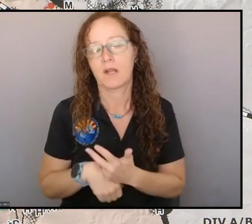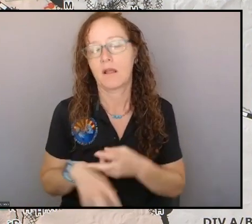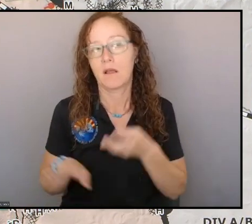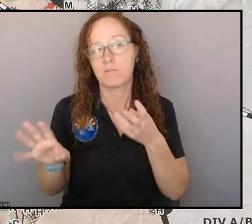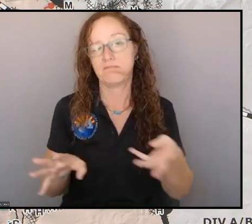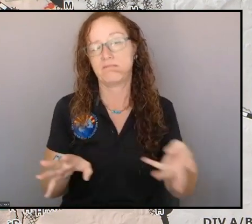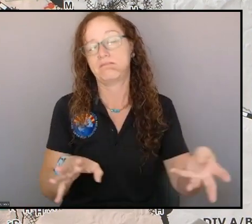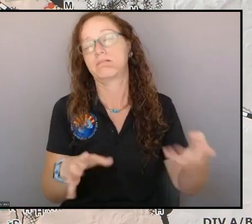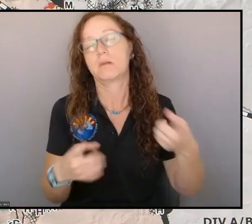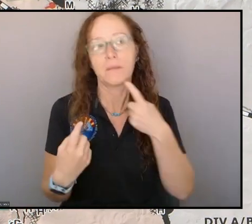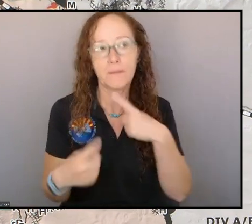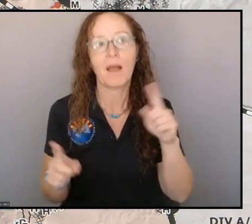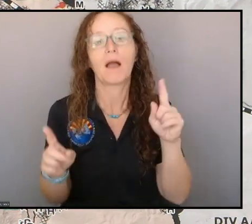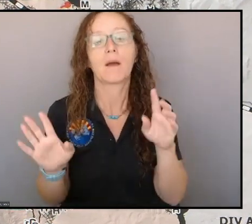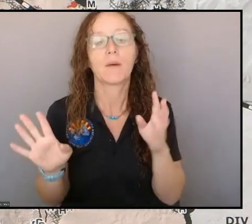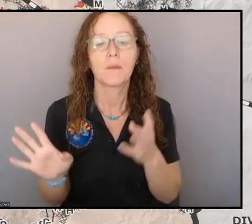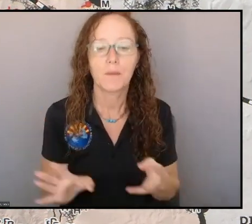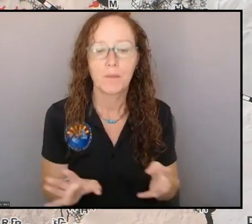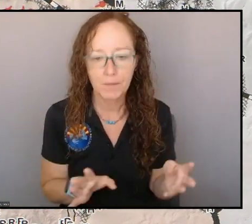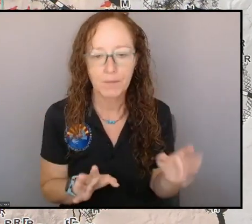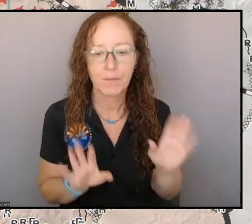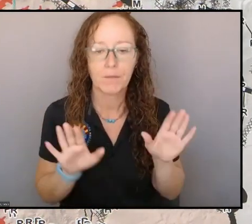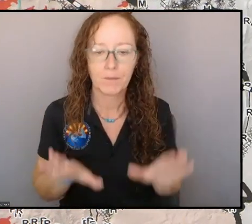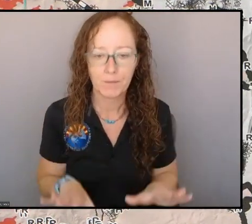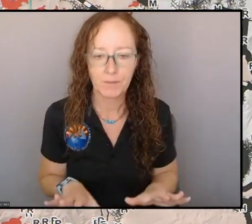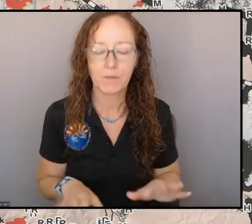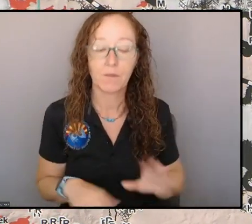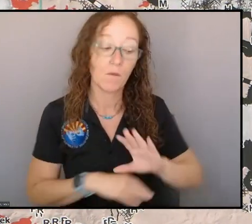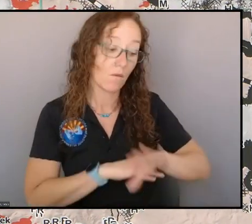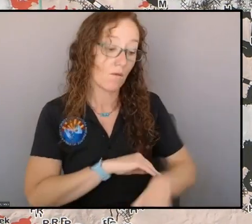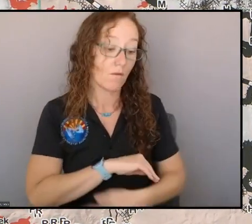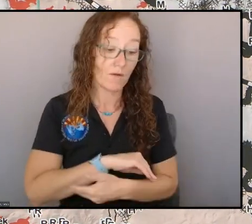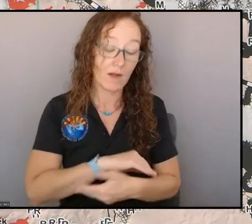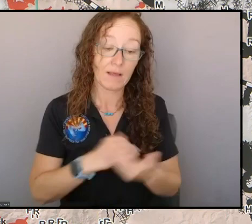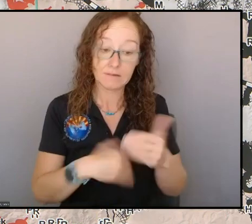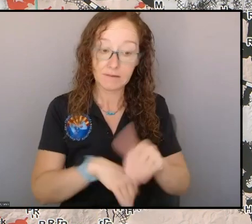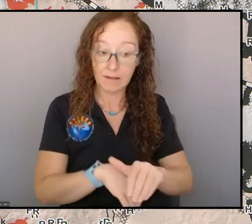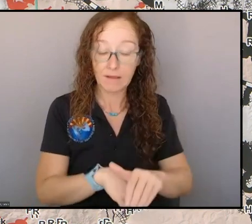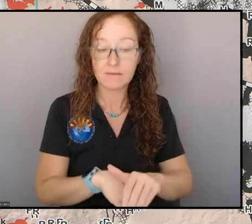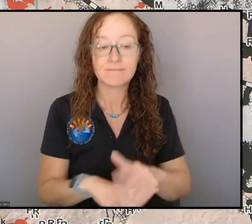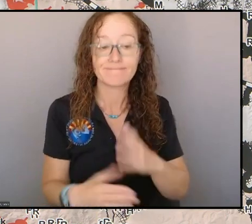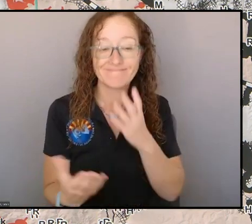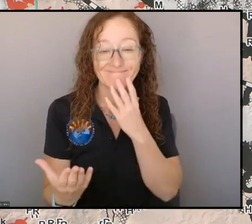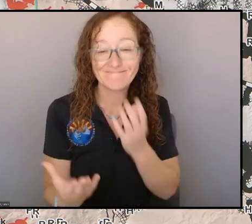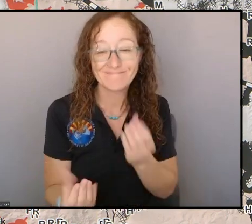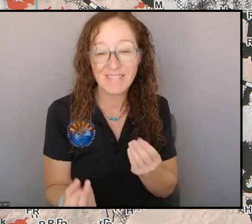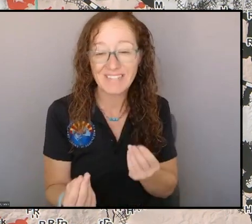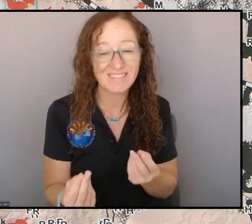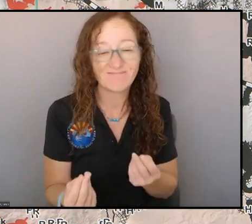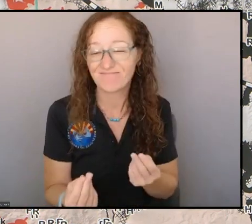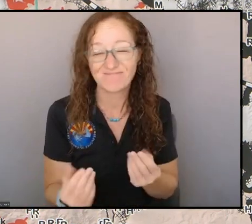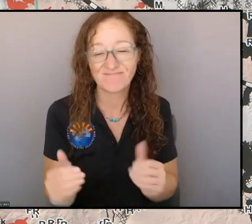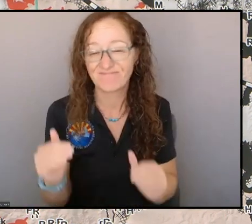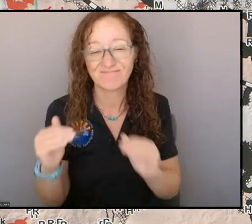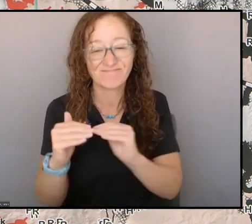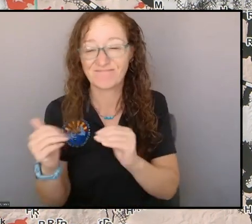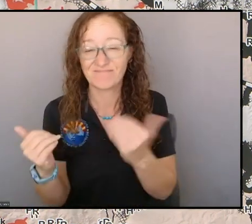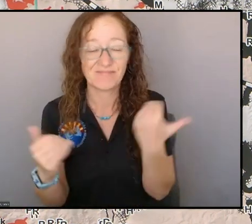Humidity recoveries tonight again, not as good as last night because we won't have that little clipper system to our